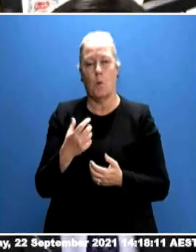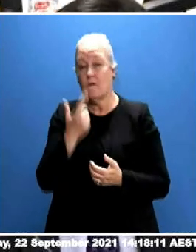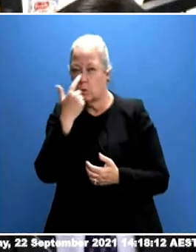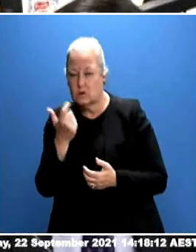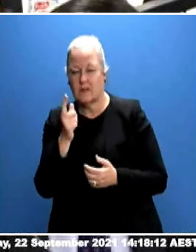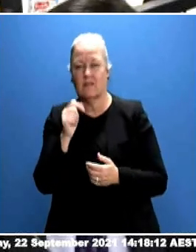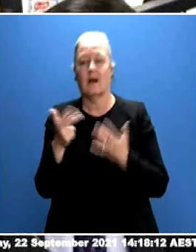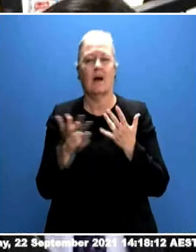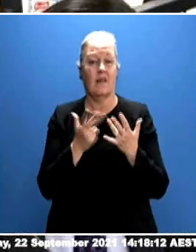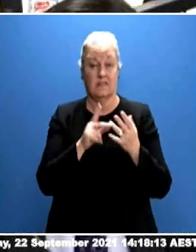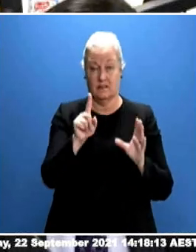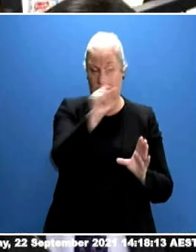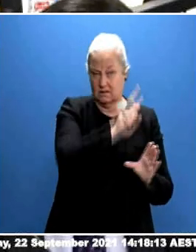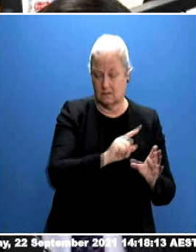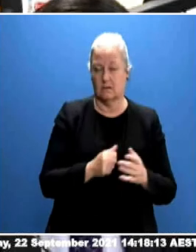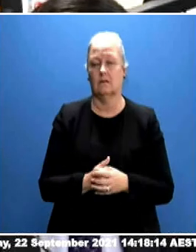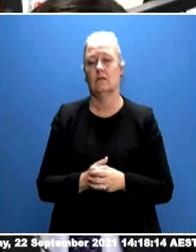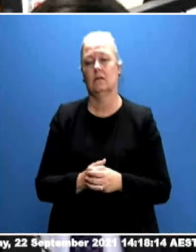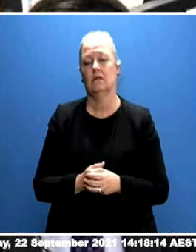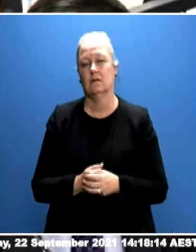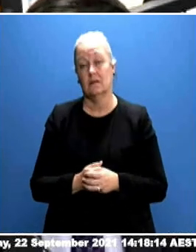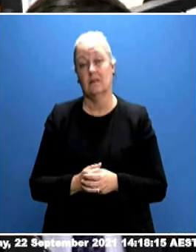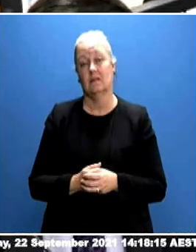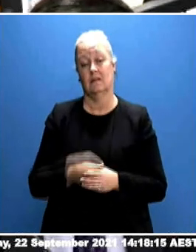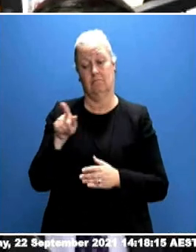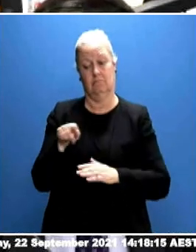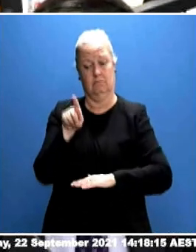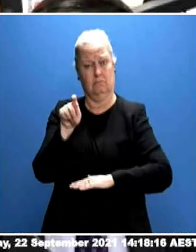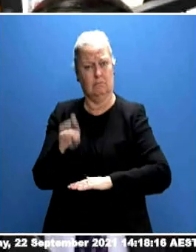that the State Administrative Tribunal is very unlikely